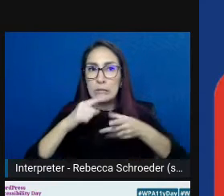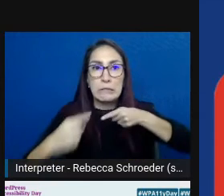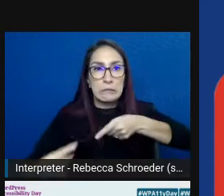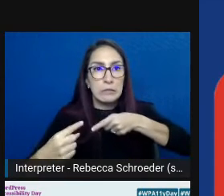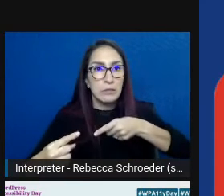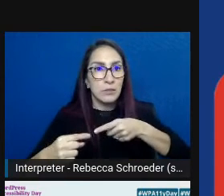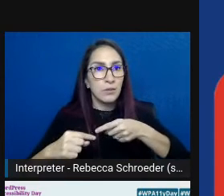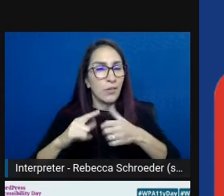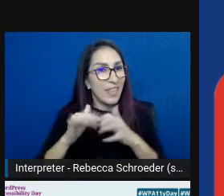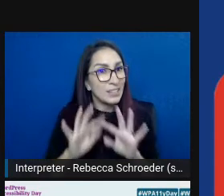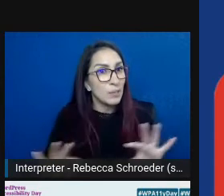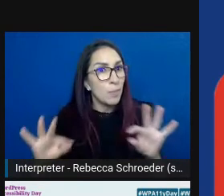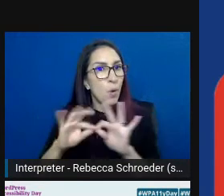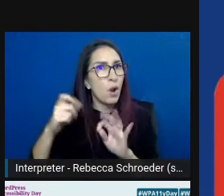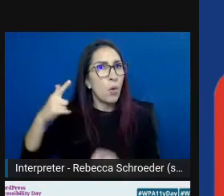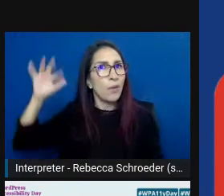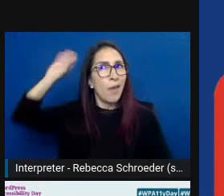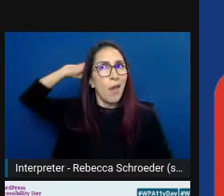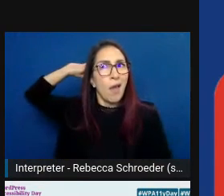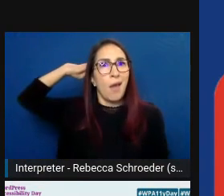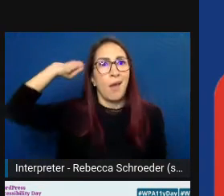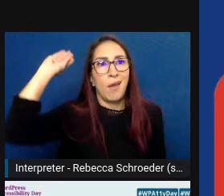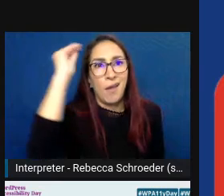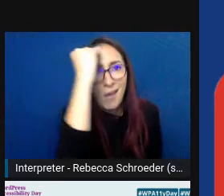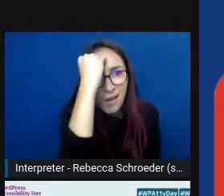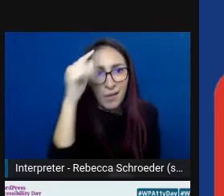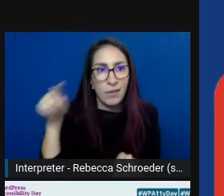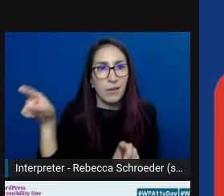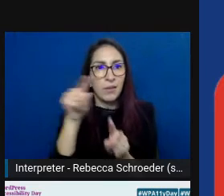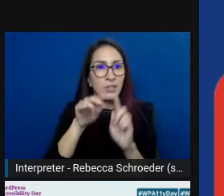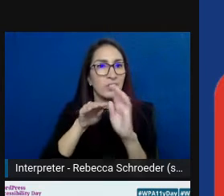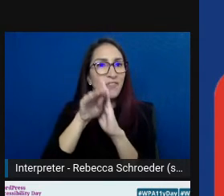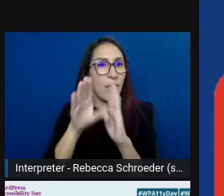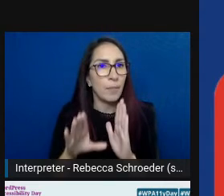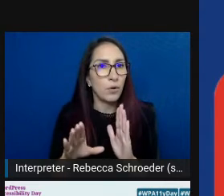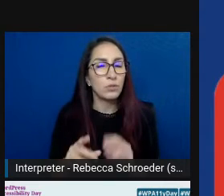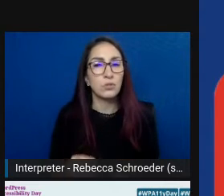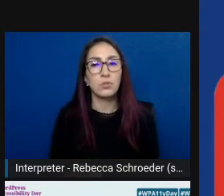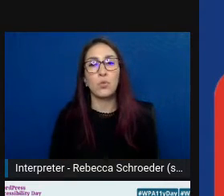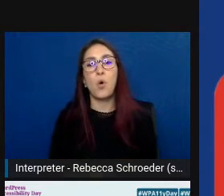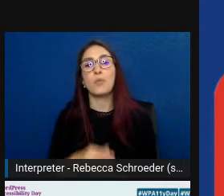as developers or maybe they're fighting tiredness after a big lunch,